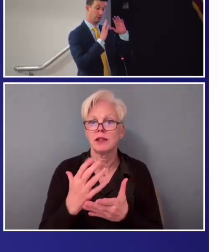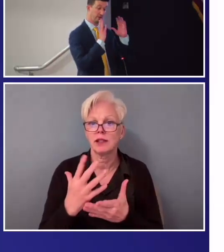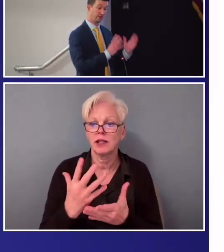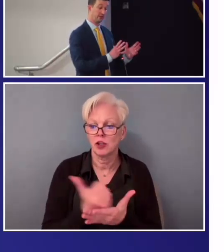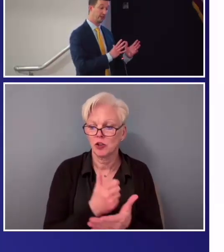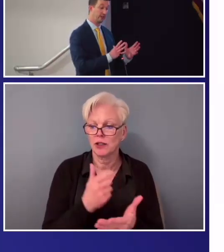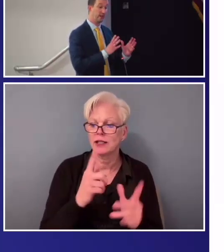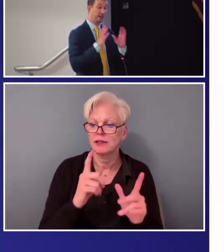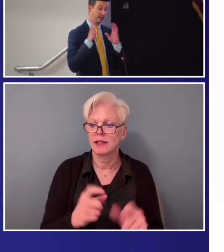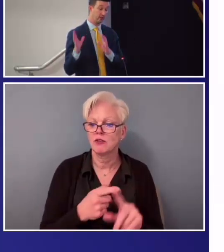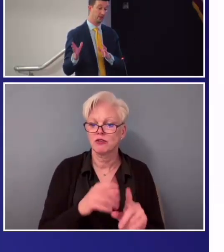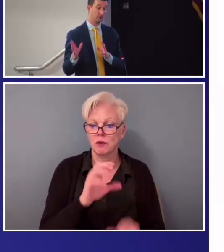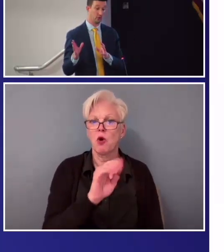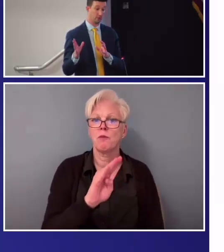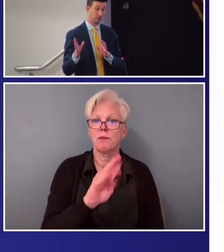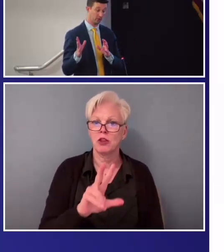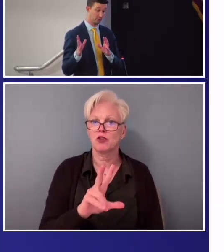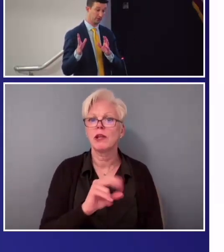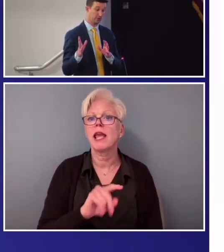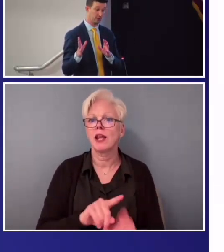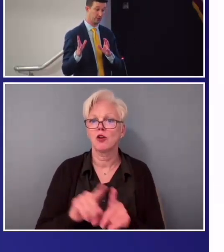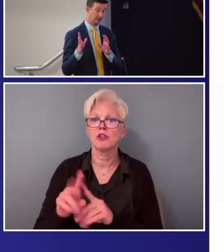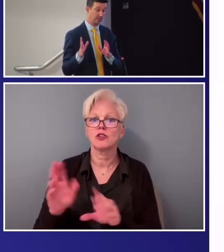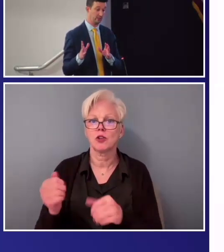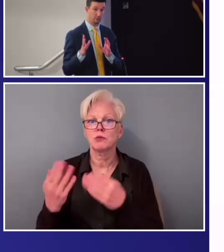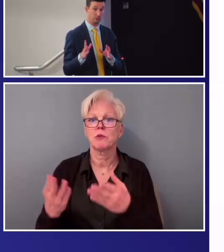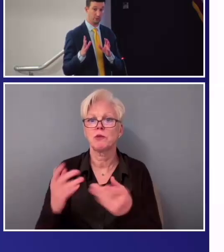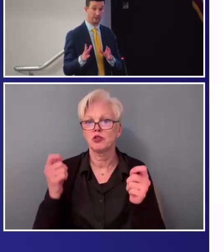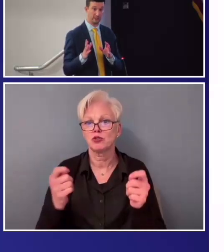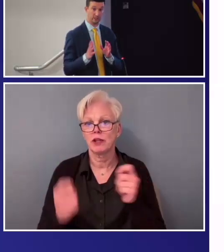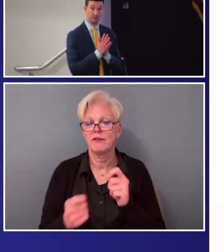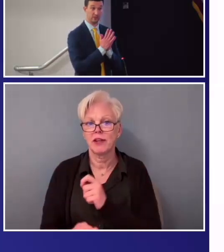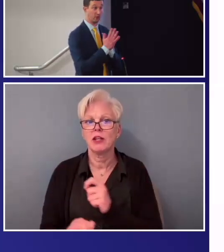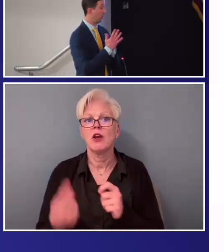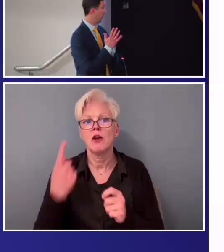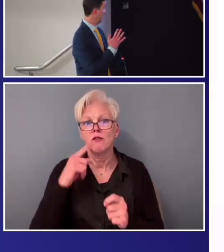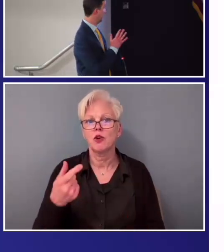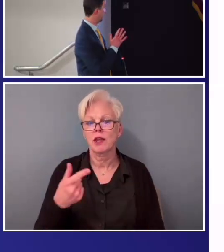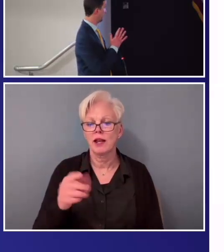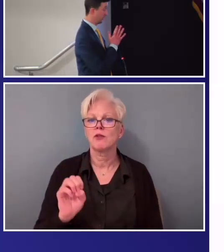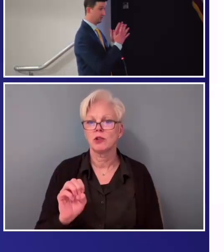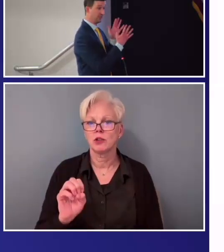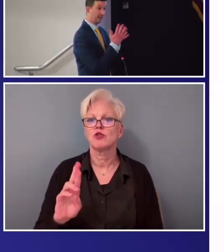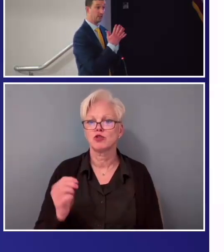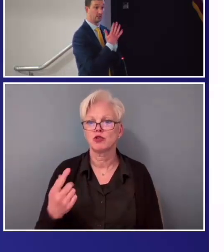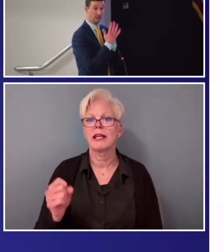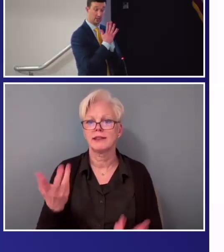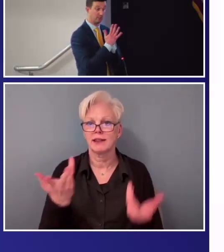OB3, and also our proposed revisions to the Gainful Employment regulations that are harmonized. So when you stack those on top